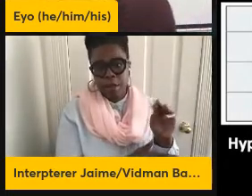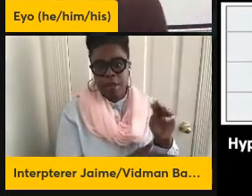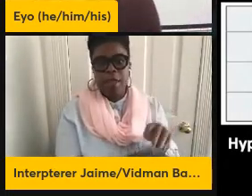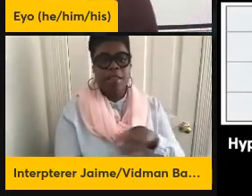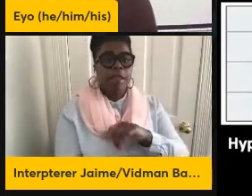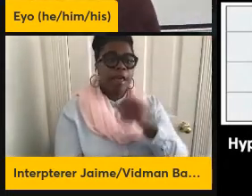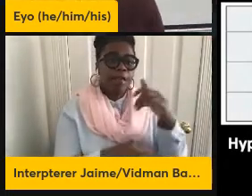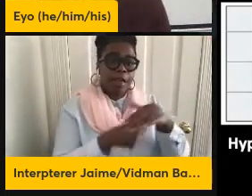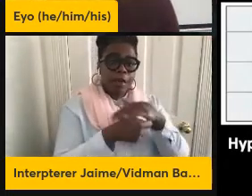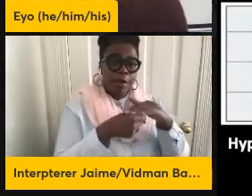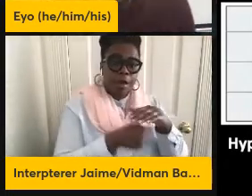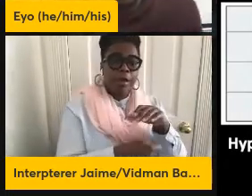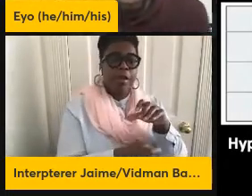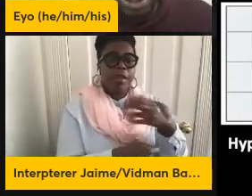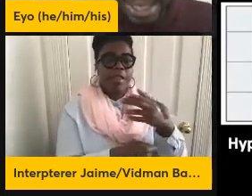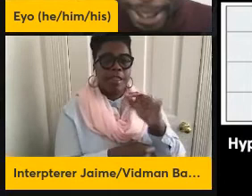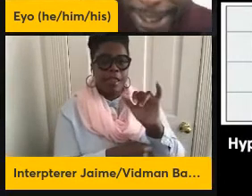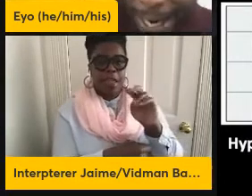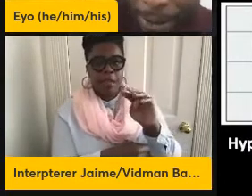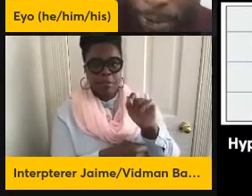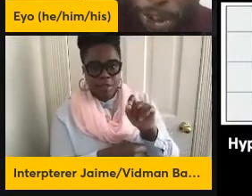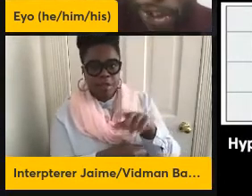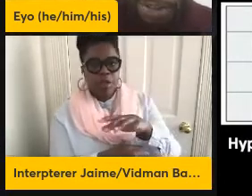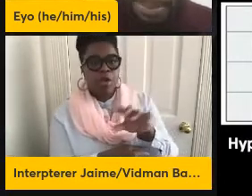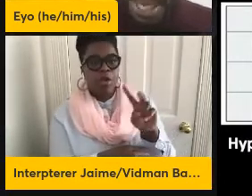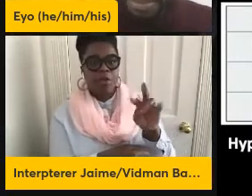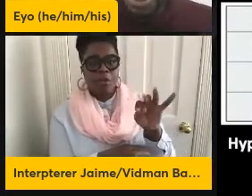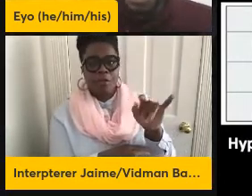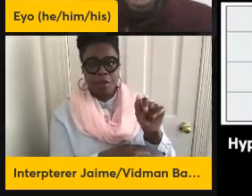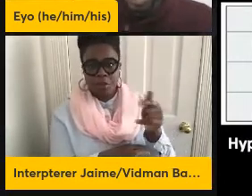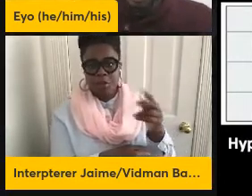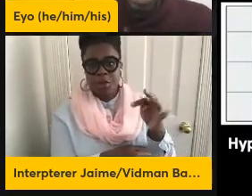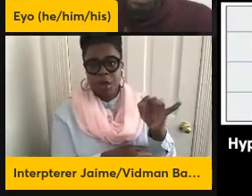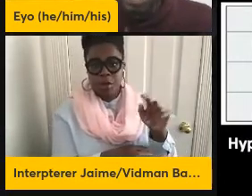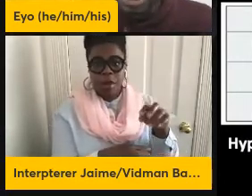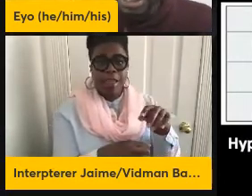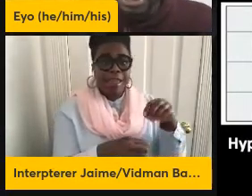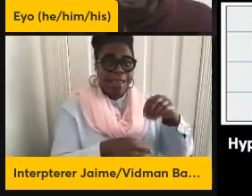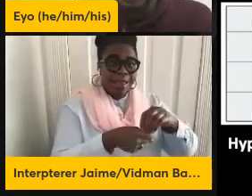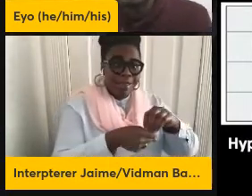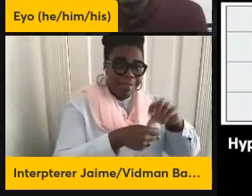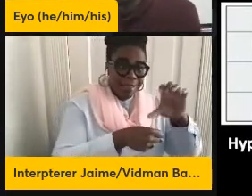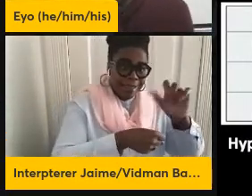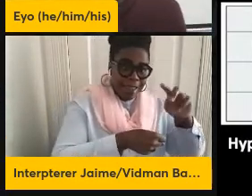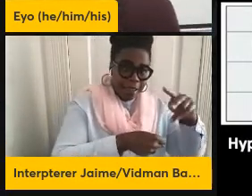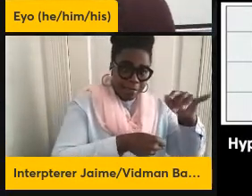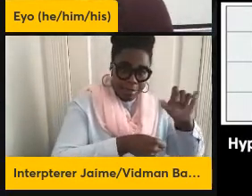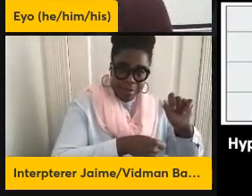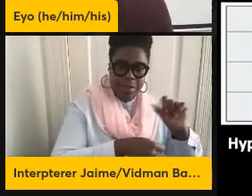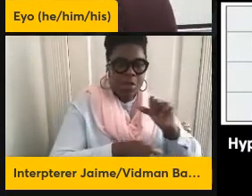Pere campus, or in this case, the ventral dentate gyrus region of the campus, we don't see a difference in the level of C fours